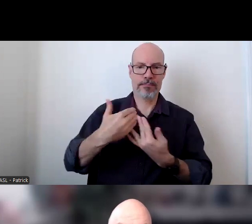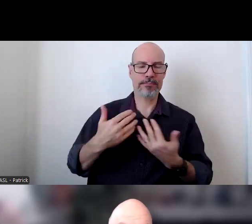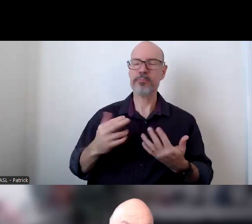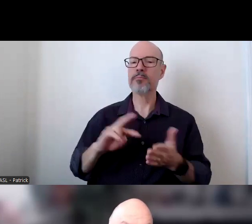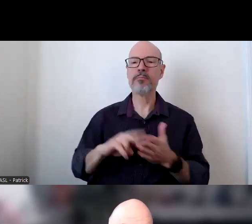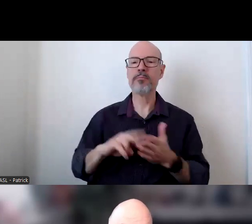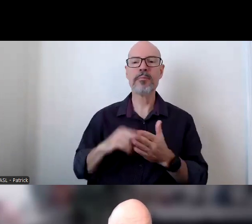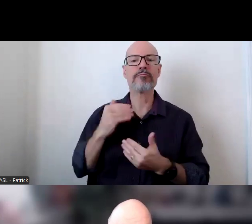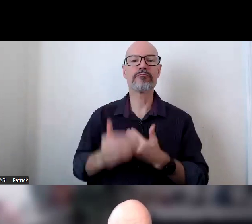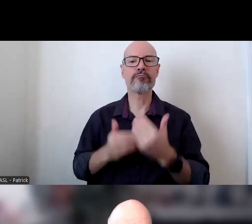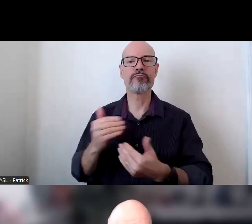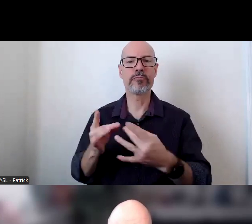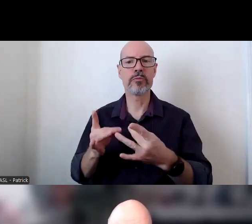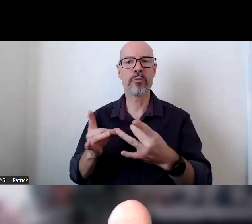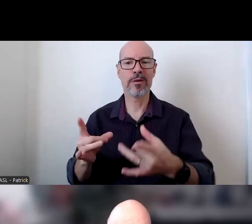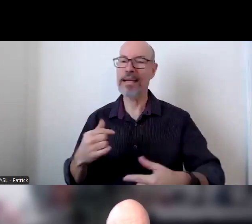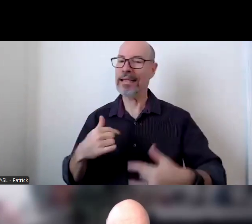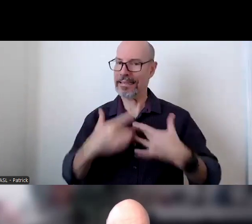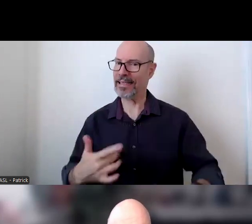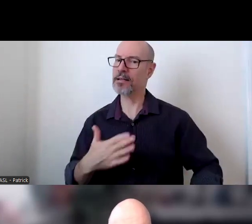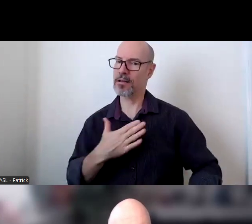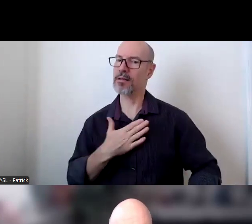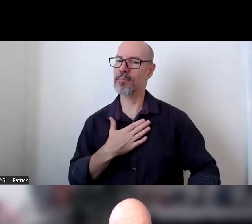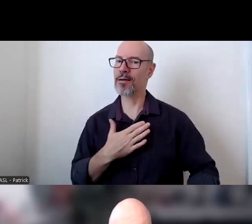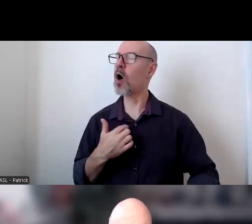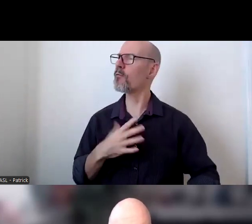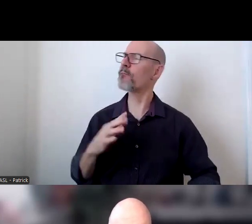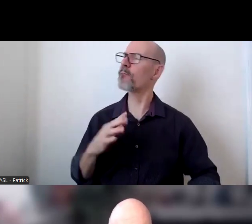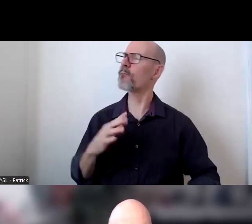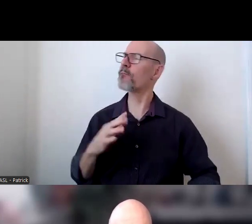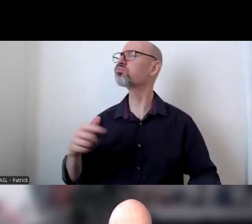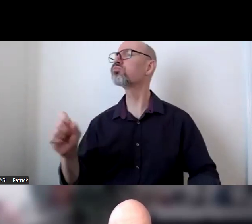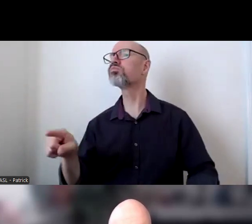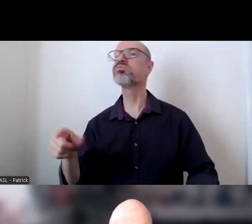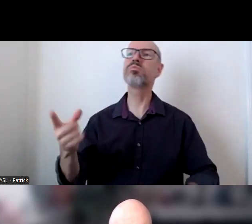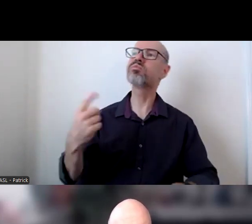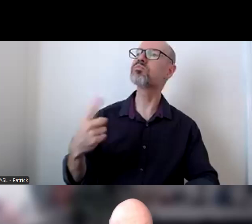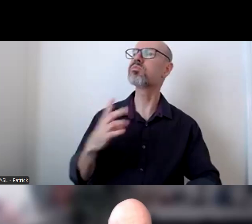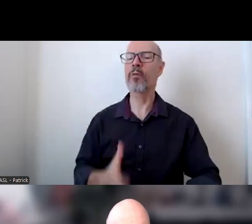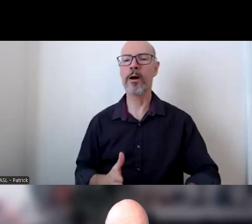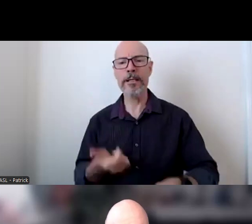keep things flowing smoothly, which is a little bit of a departure how I normally do it. I normally ask people to ask